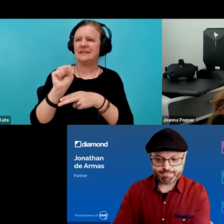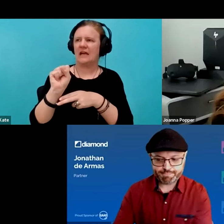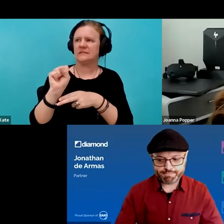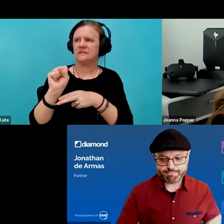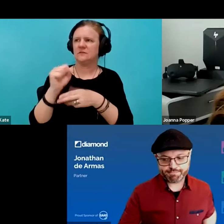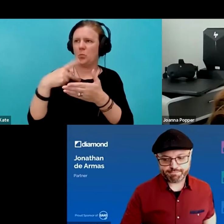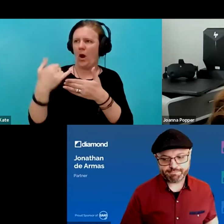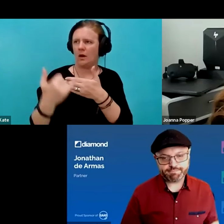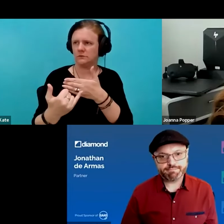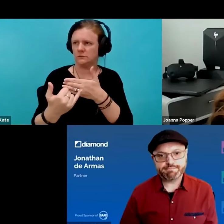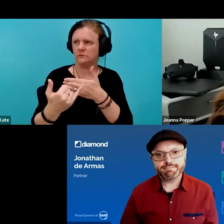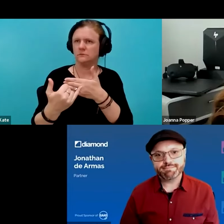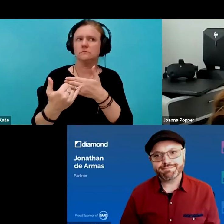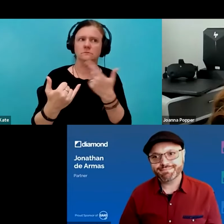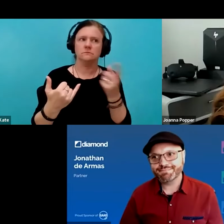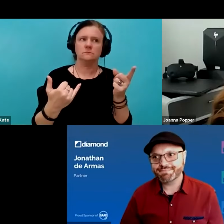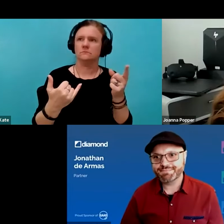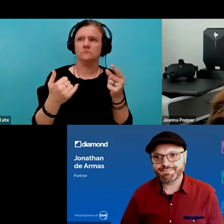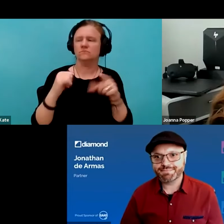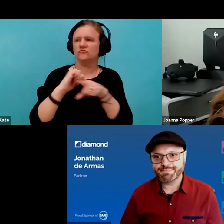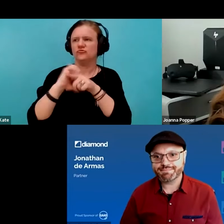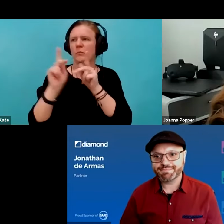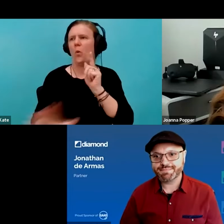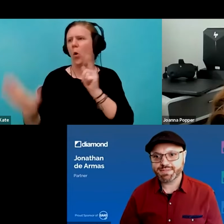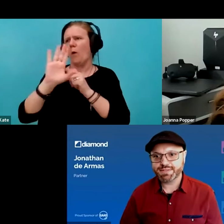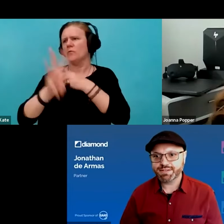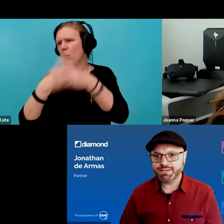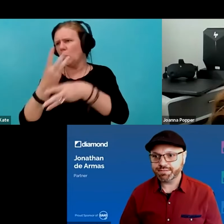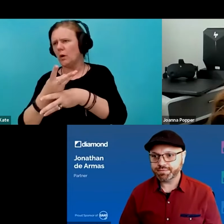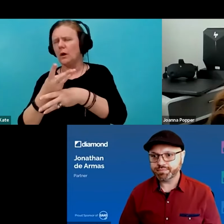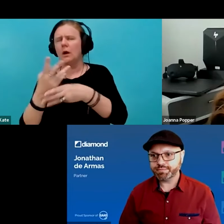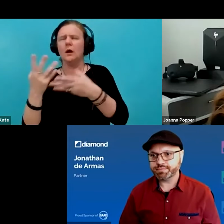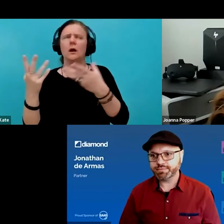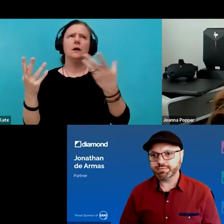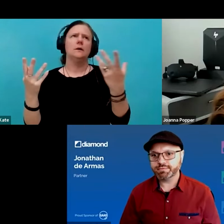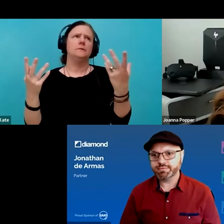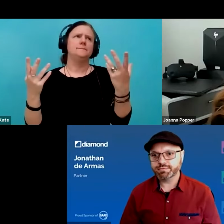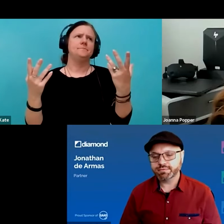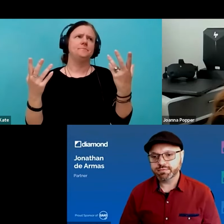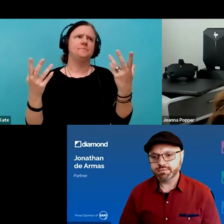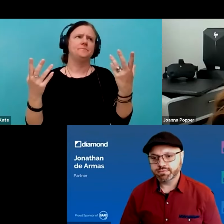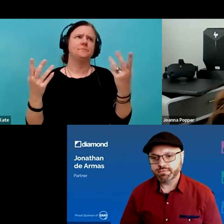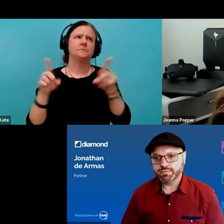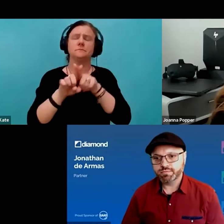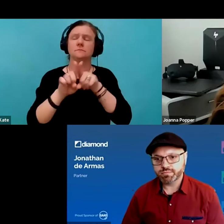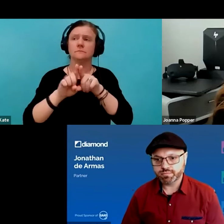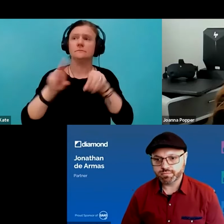Joanna Popper: Their training look people in hundreds of locations around the country. And they've also created experiences around end of life.